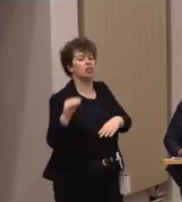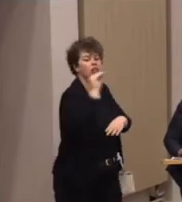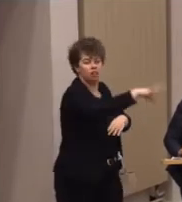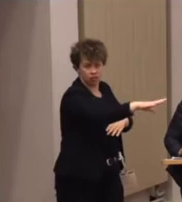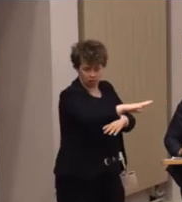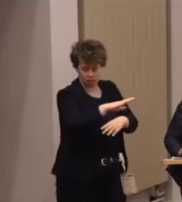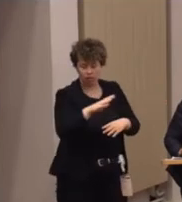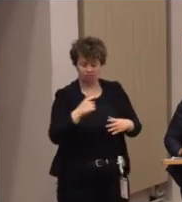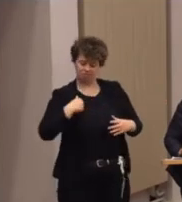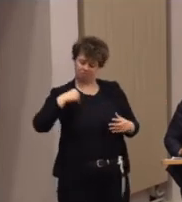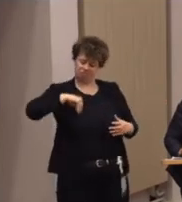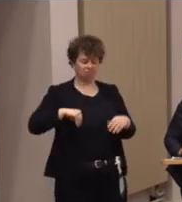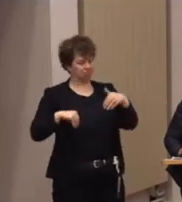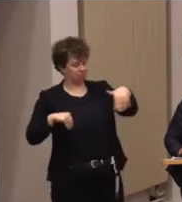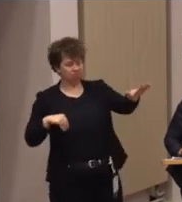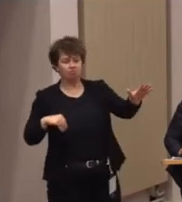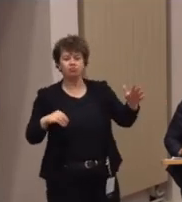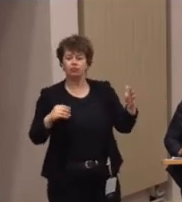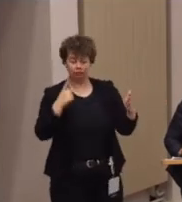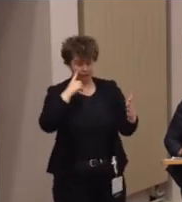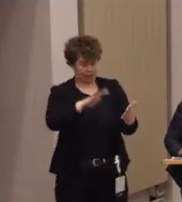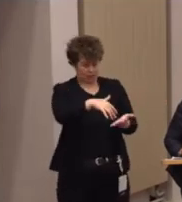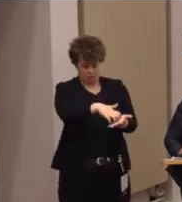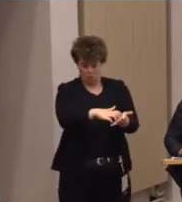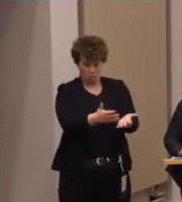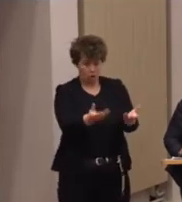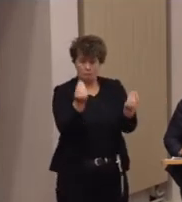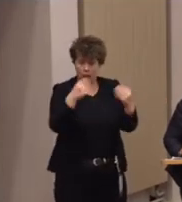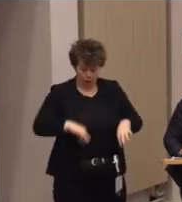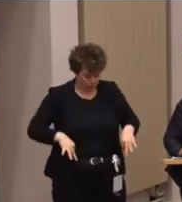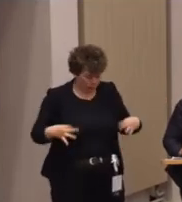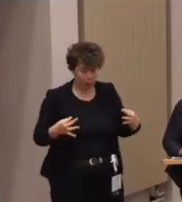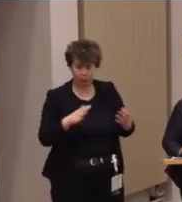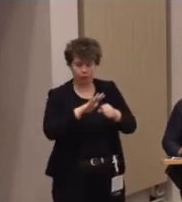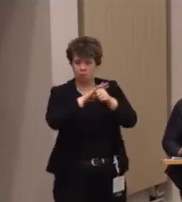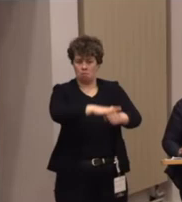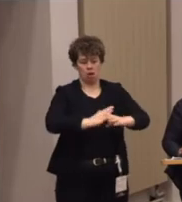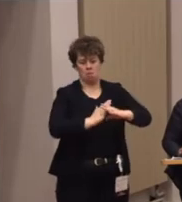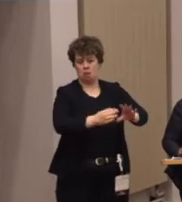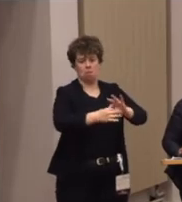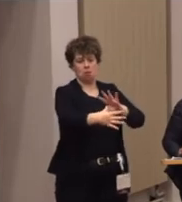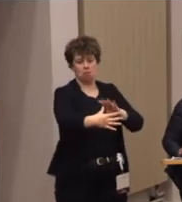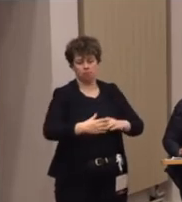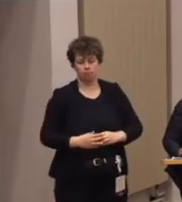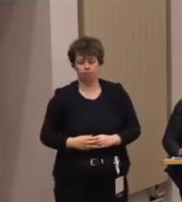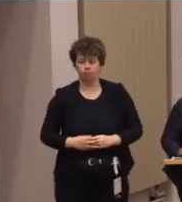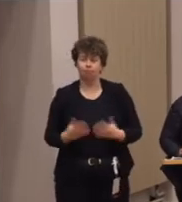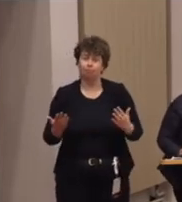and the situation of vulnerability. When it comes to the crises like pandemic, the studies